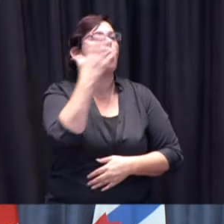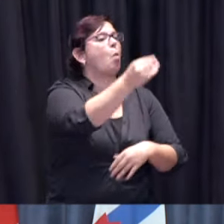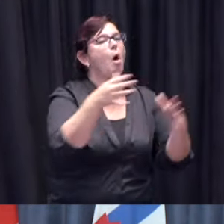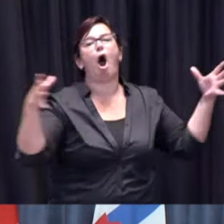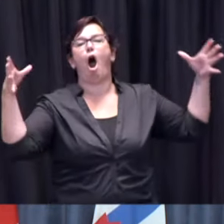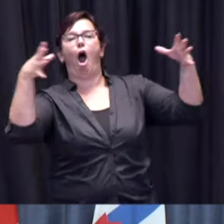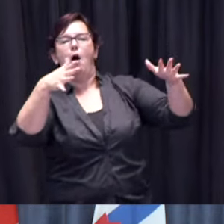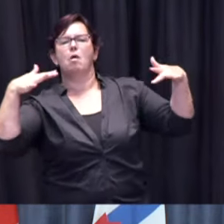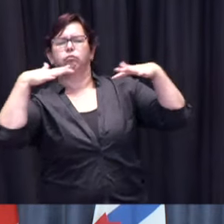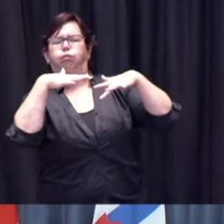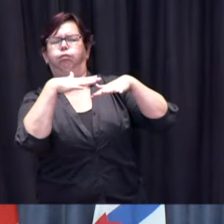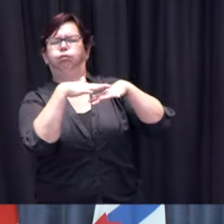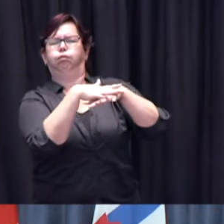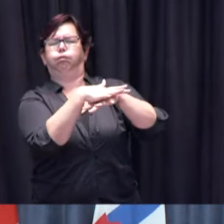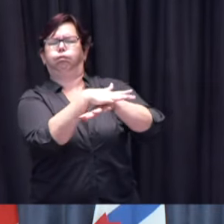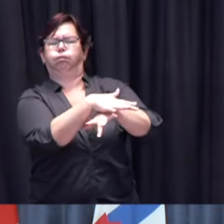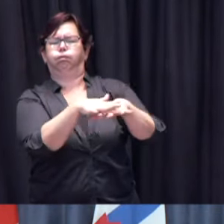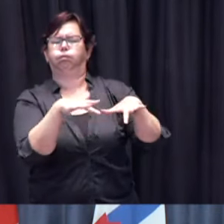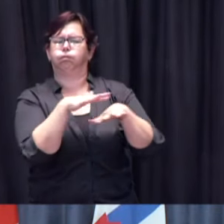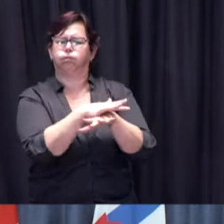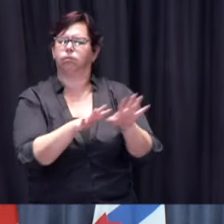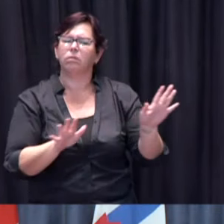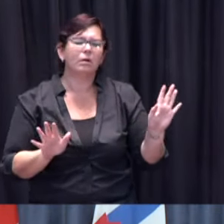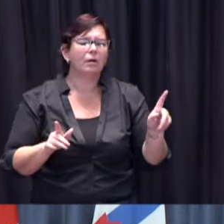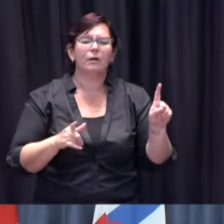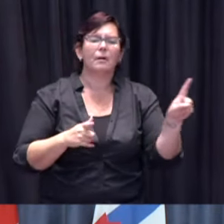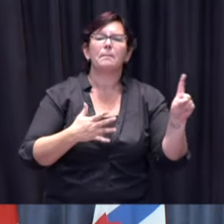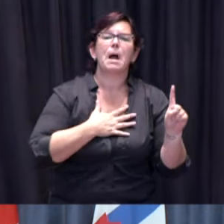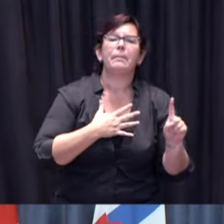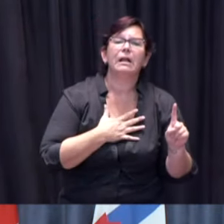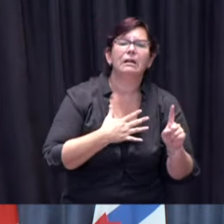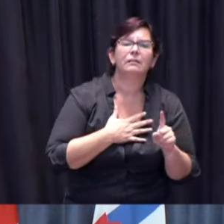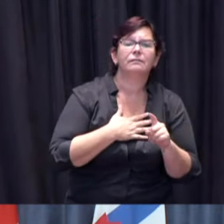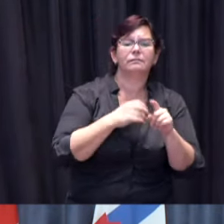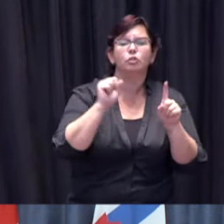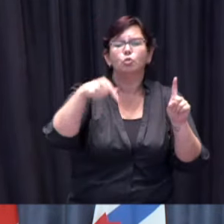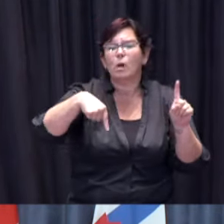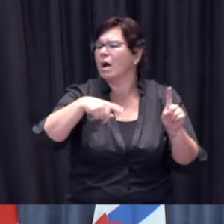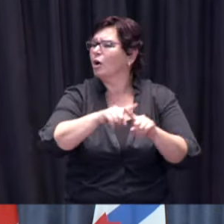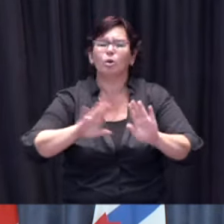or anywhere else because that is going to you know take us in the wrong direction when it comes to fighting COVID-19.